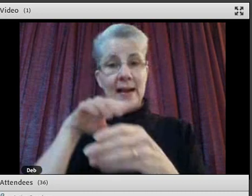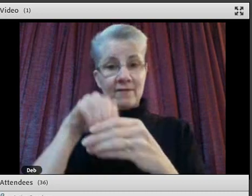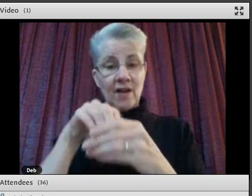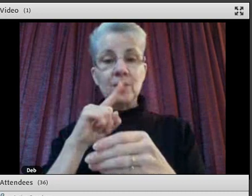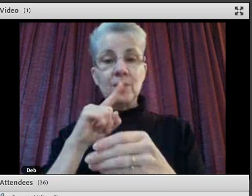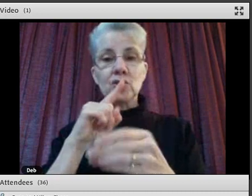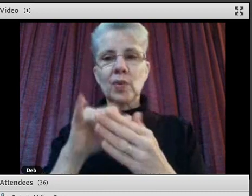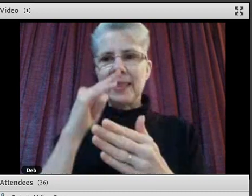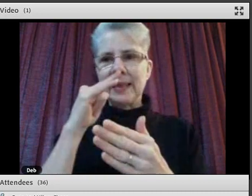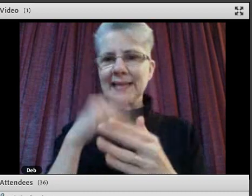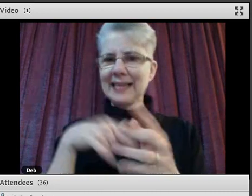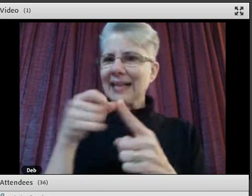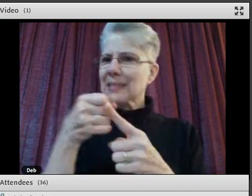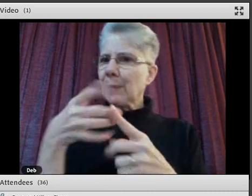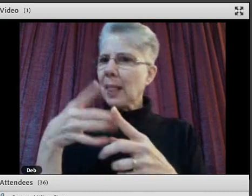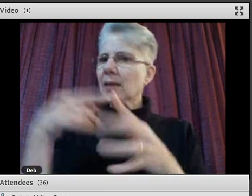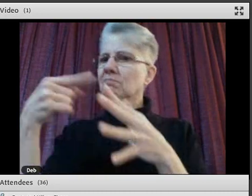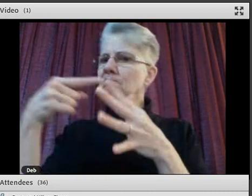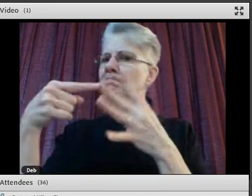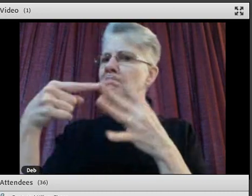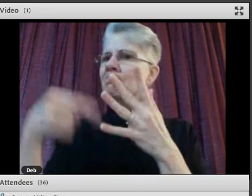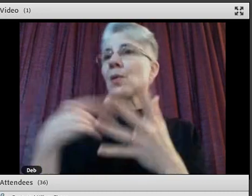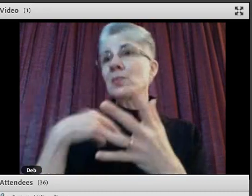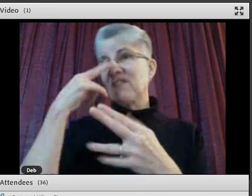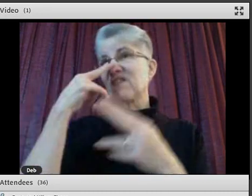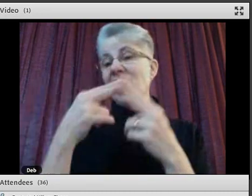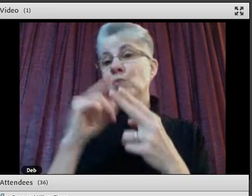that the kids can explain -- it was a lot of fun Amy --